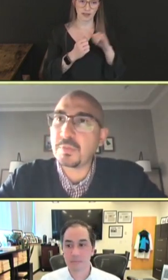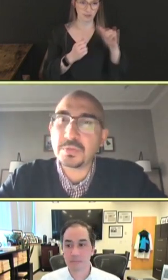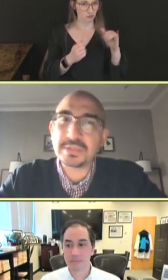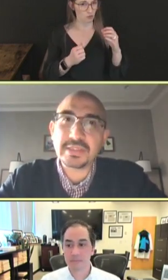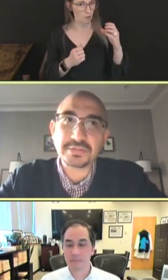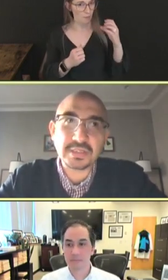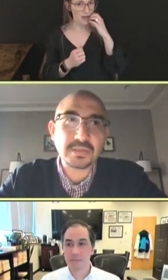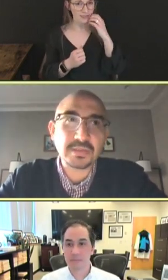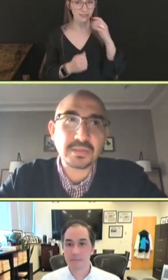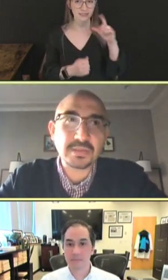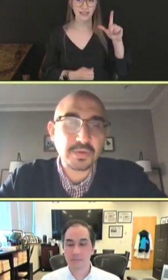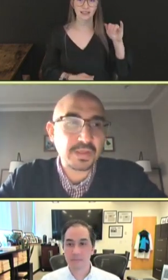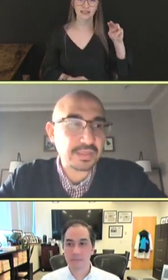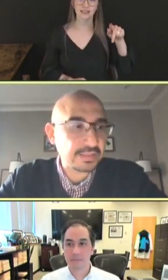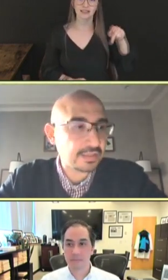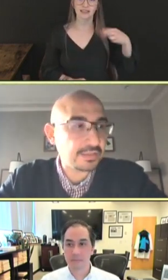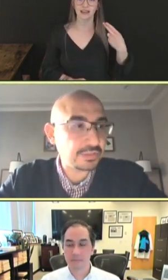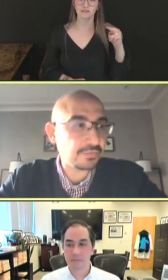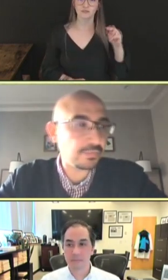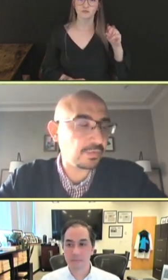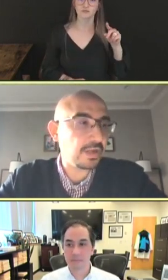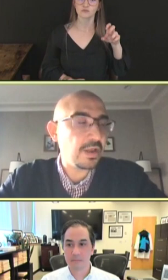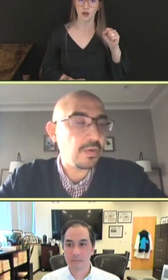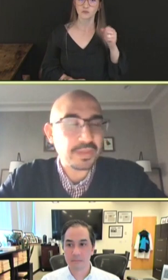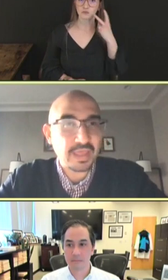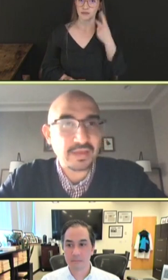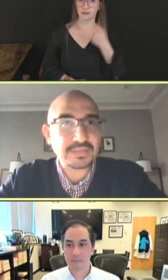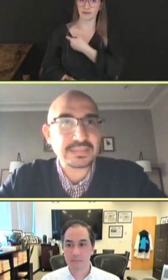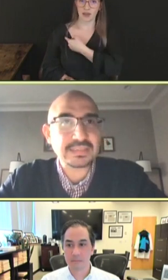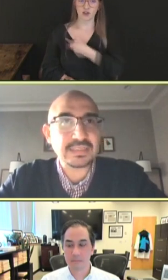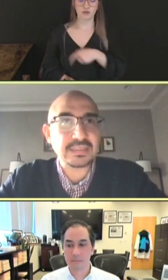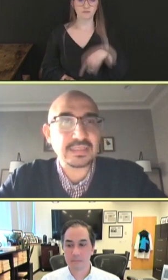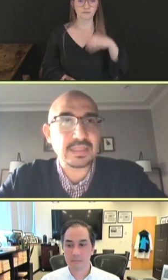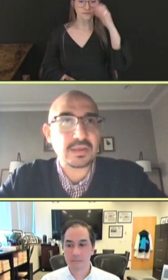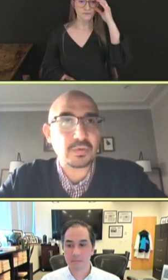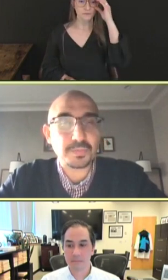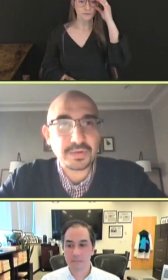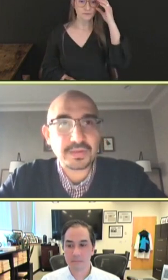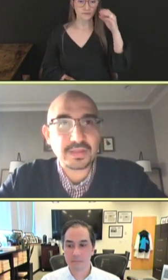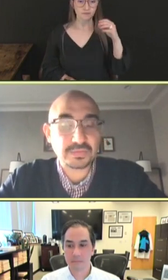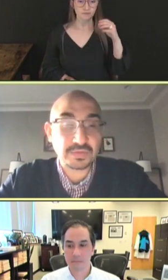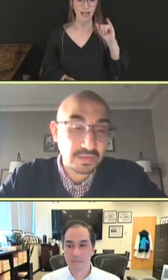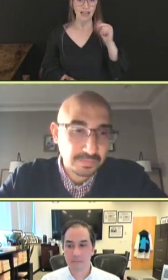We do see the trend of the increasing IGG4. We haven't seen and compared that to any other